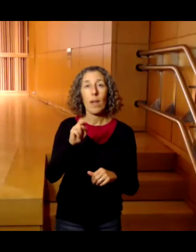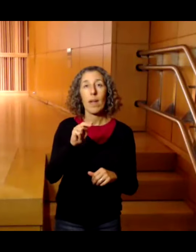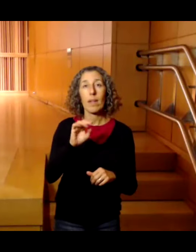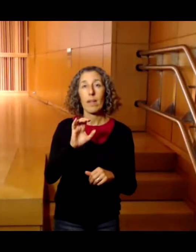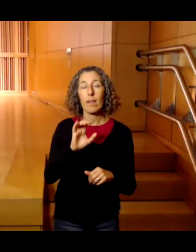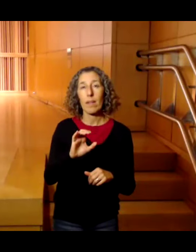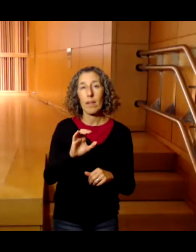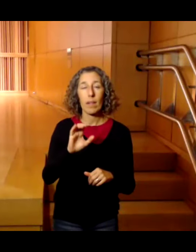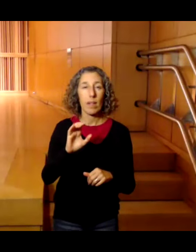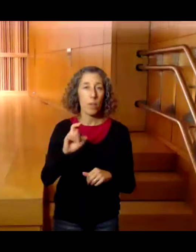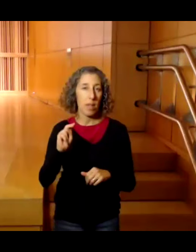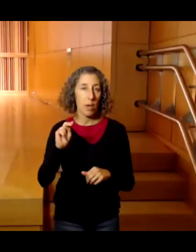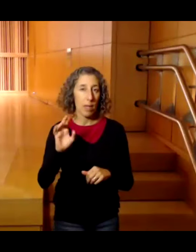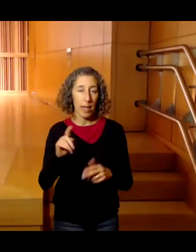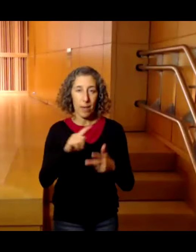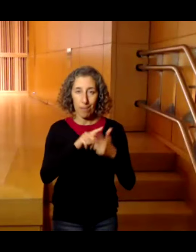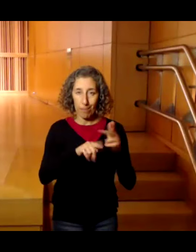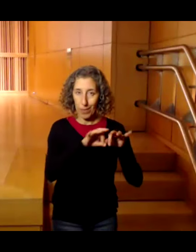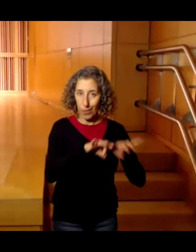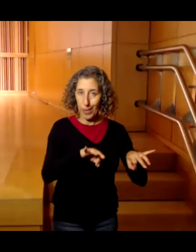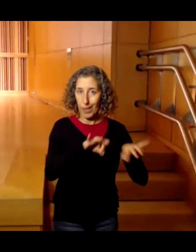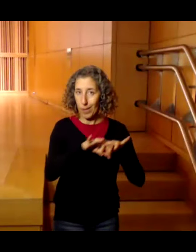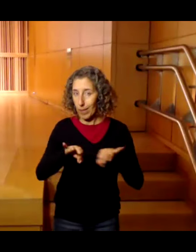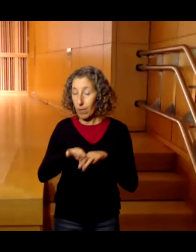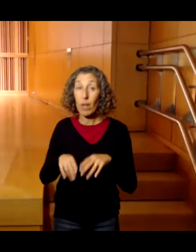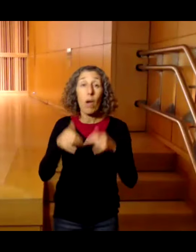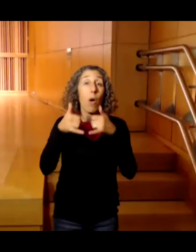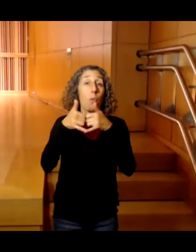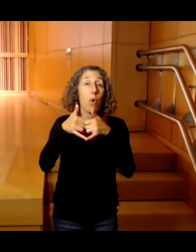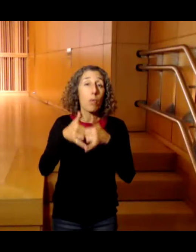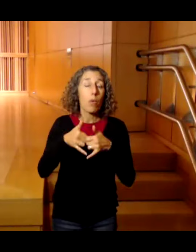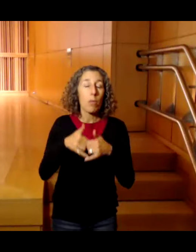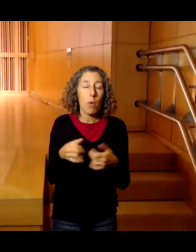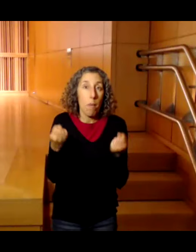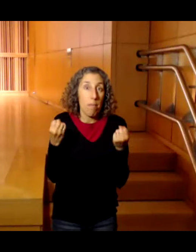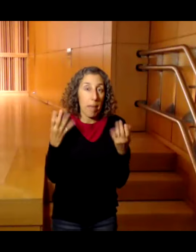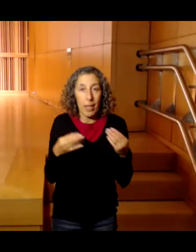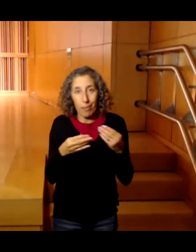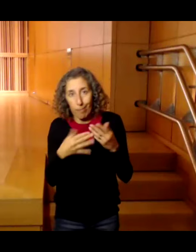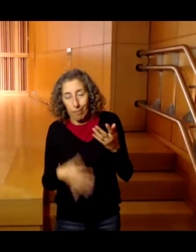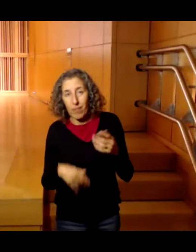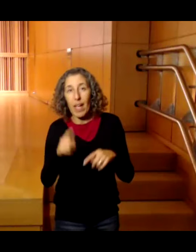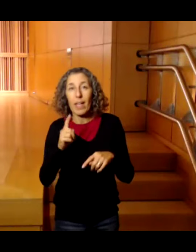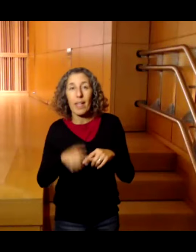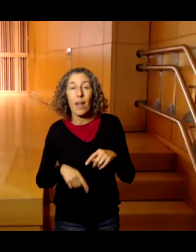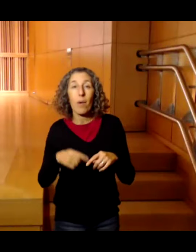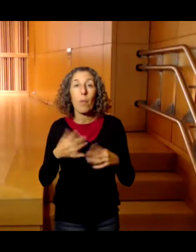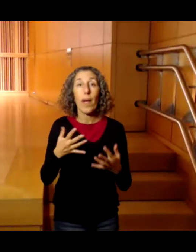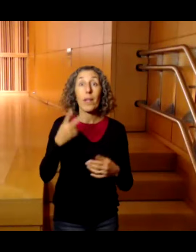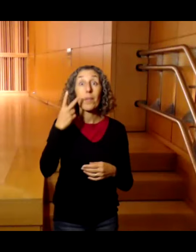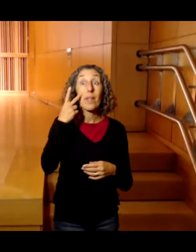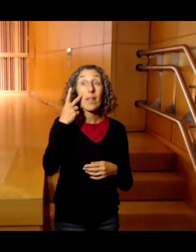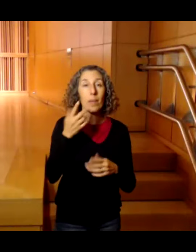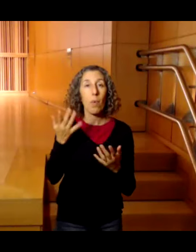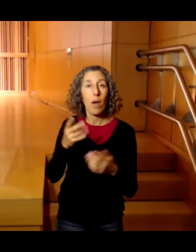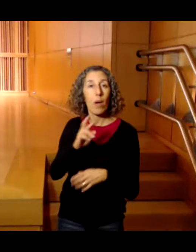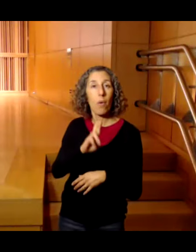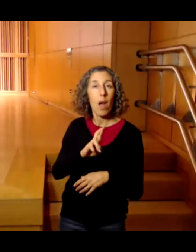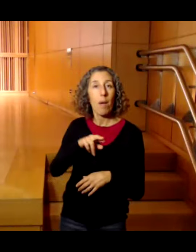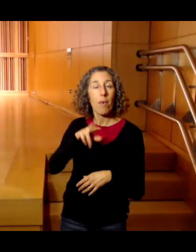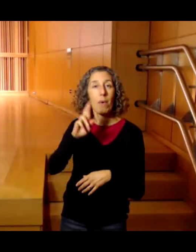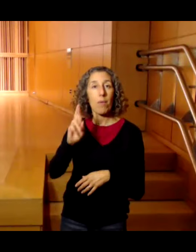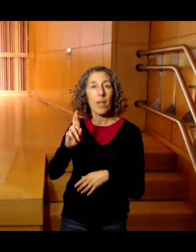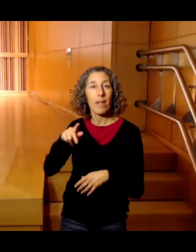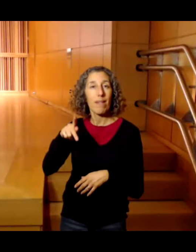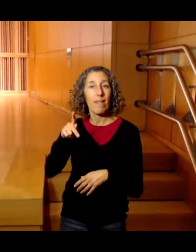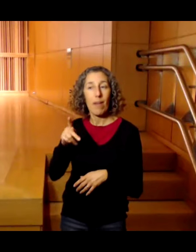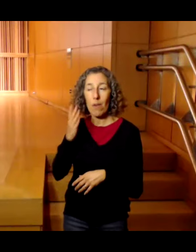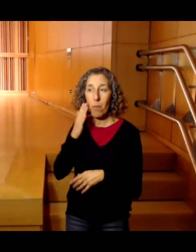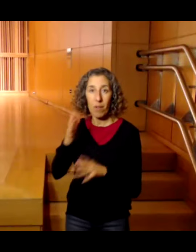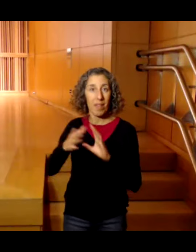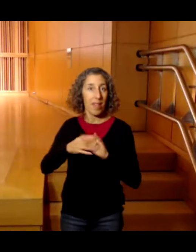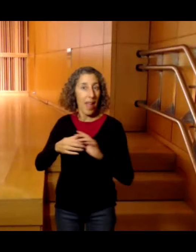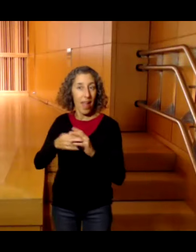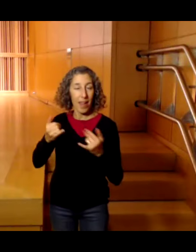He has many, many awards. I cannot wait to hear what Robert has to say today, but, you know, um, it is… It is such an honor to welcome Robert back.